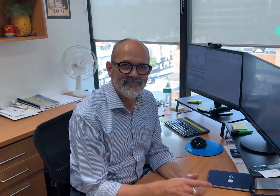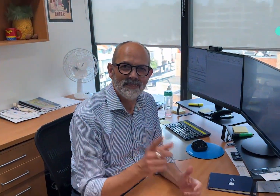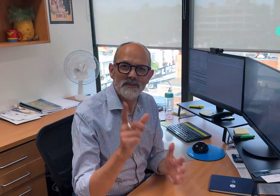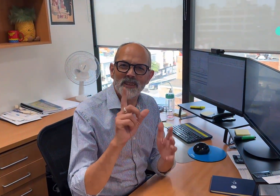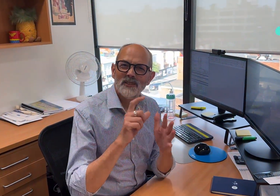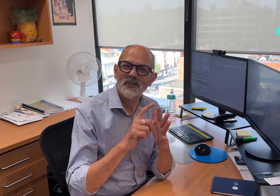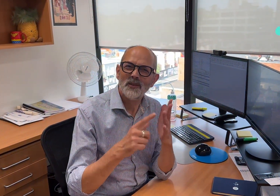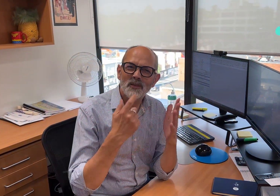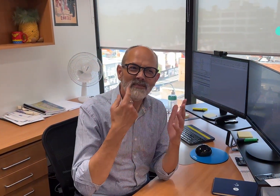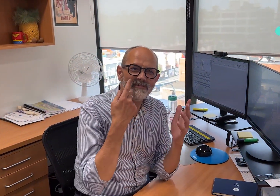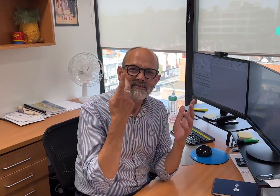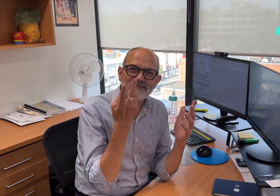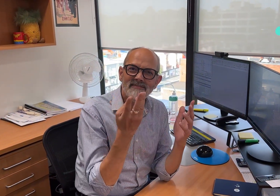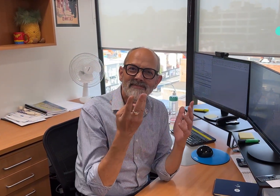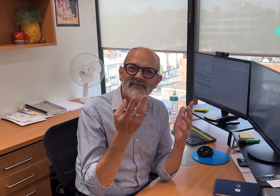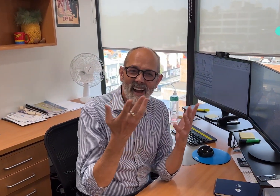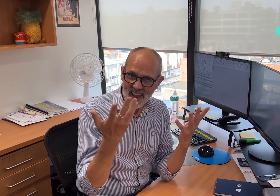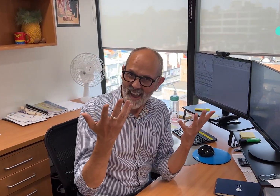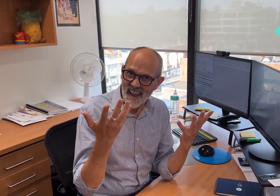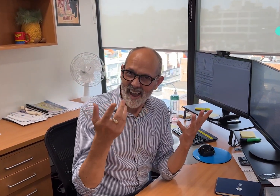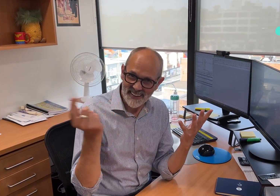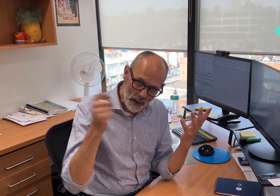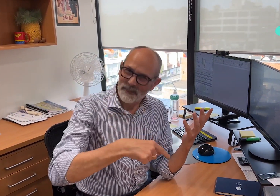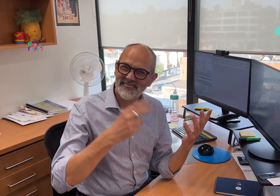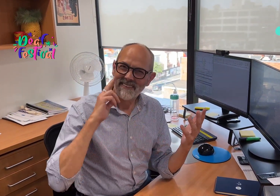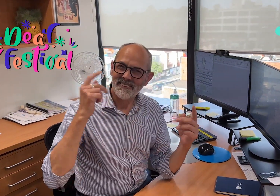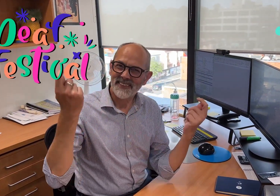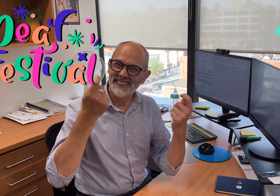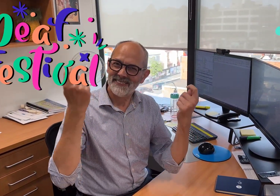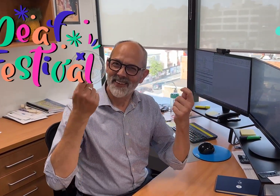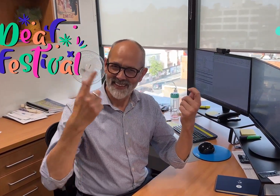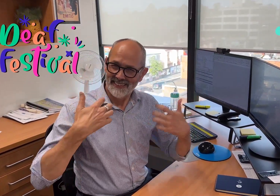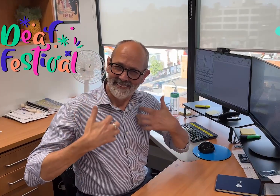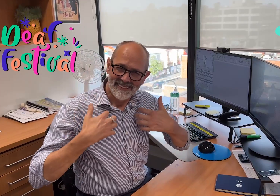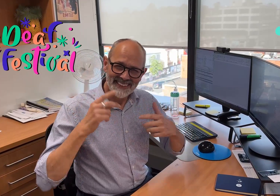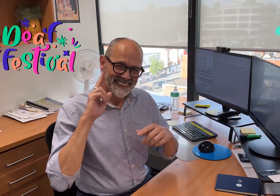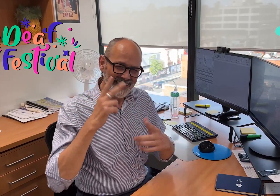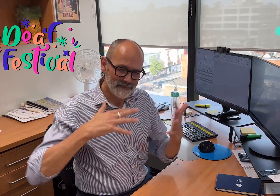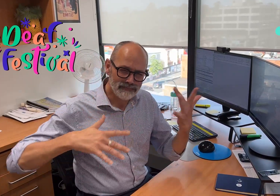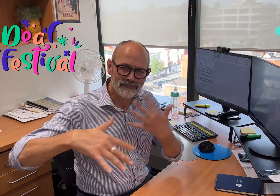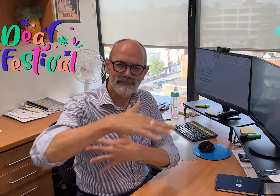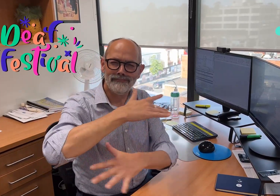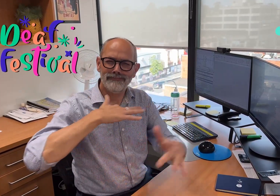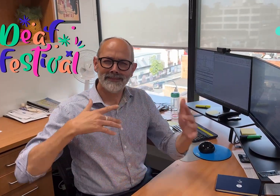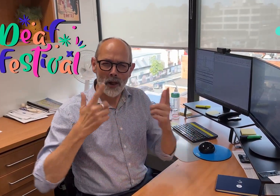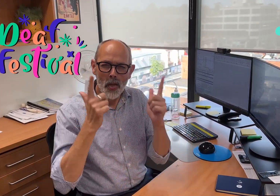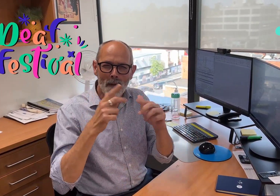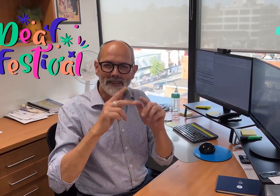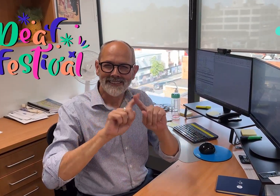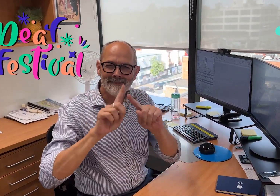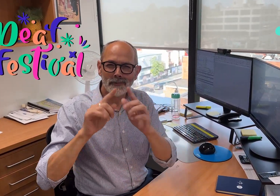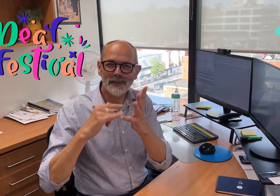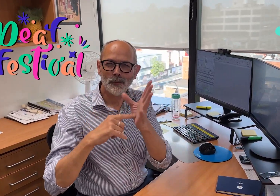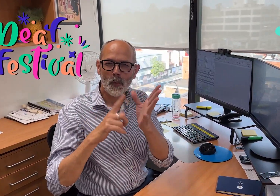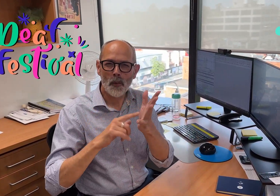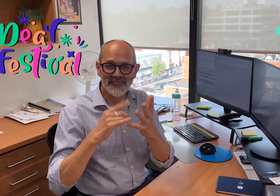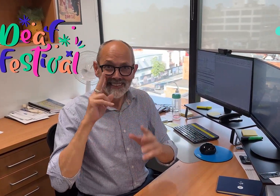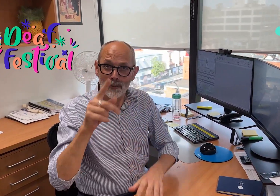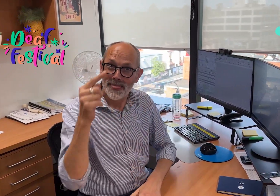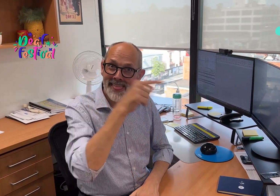What are you doing on Saturday? Come down to the Deaf Festival! I'm excited to see everyone! There'll be lots of different stalls.